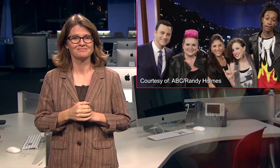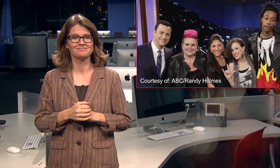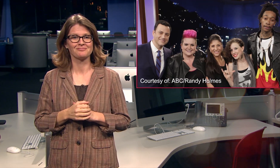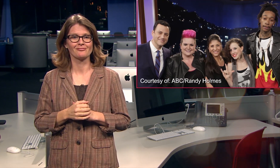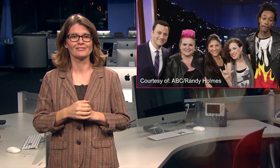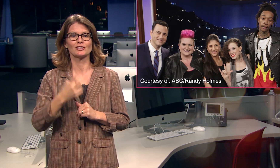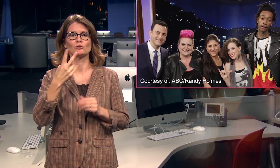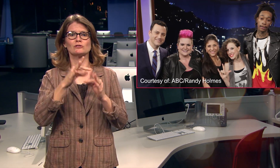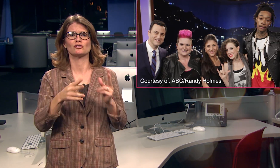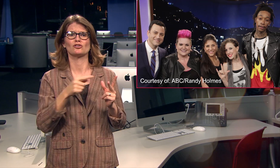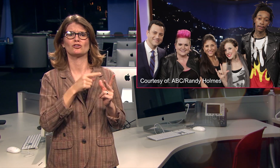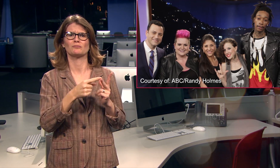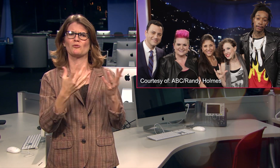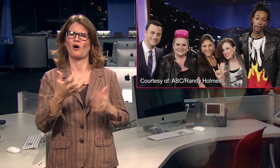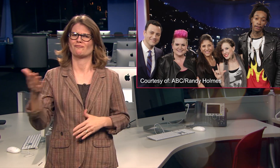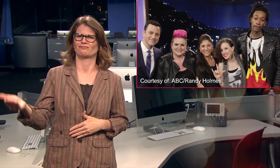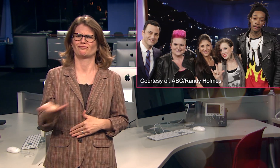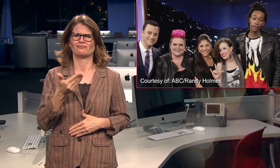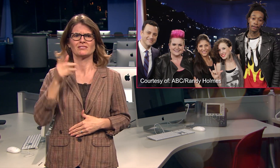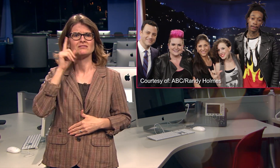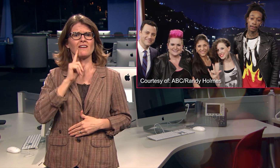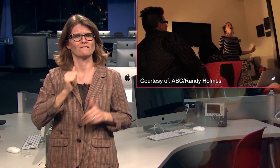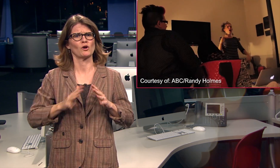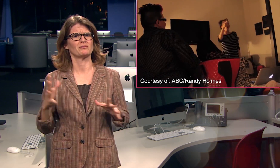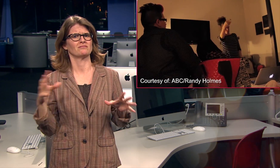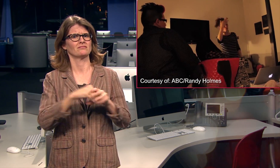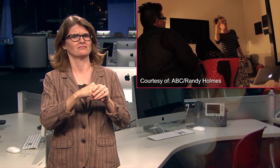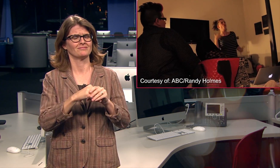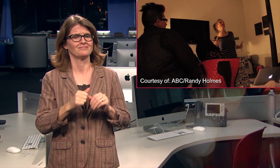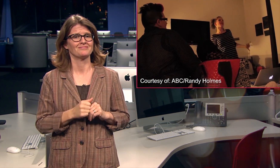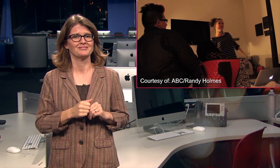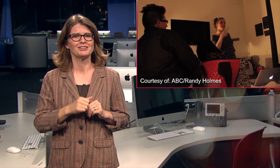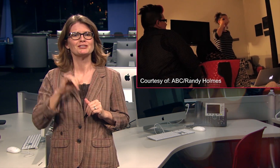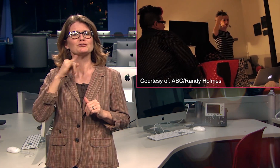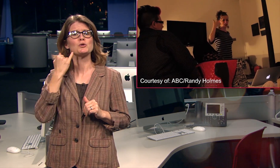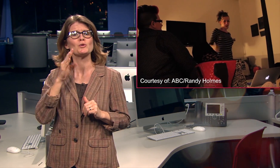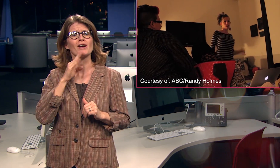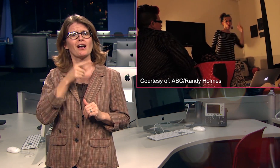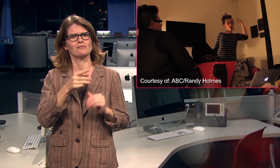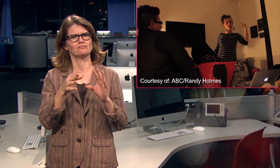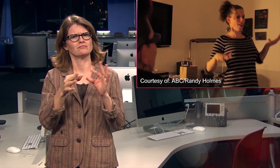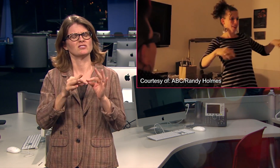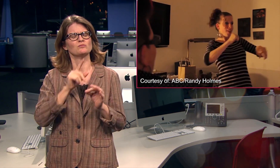A DEAF PERSON ON THE SHOW AS WELL, AND NOT JUST HEARING INTERPRETERS. SHE SAID IT WAS